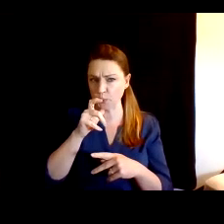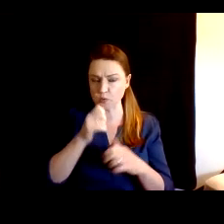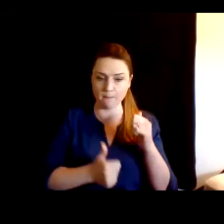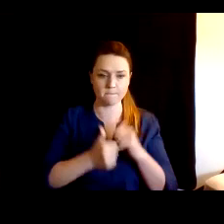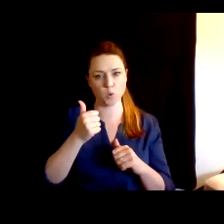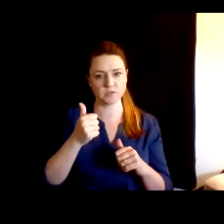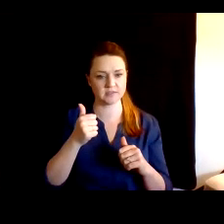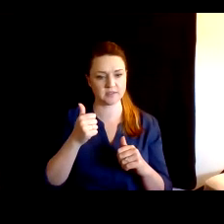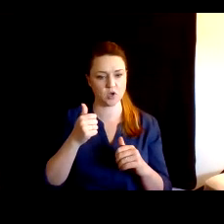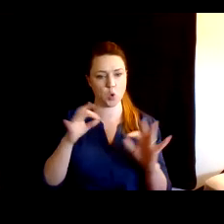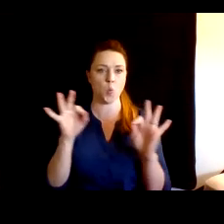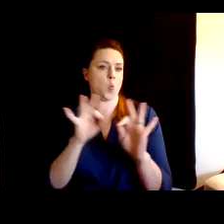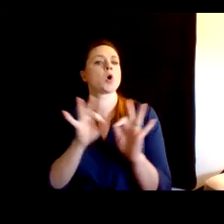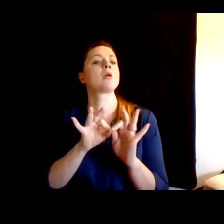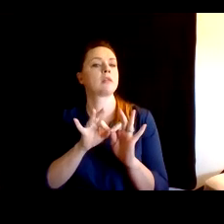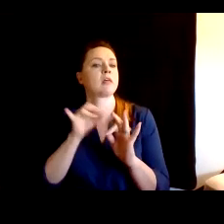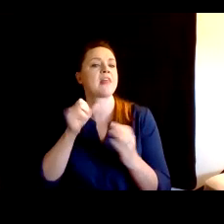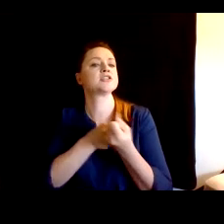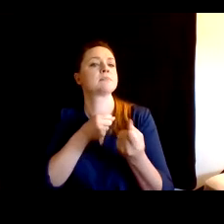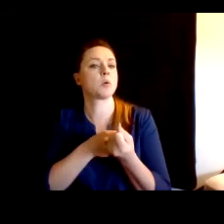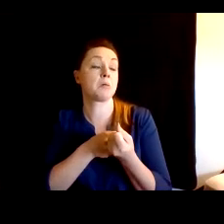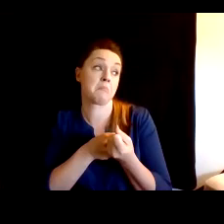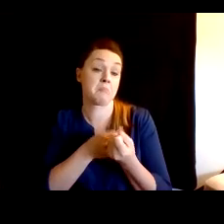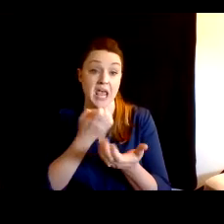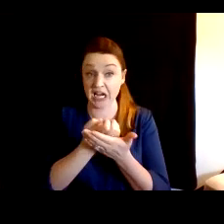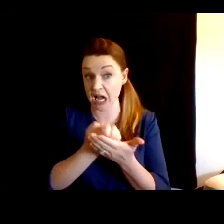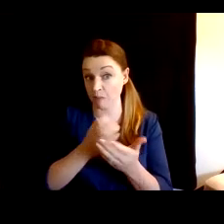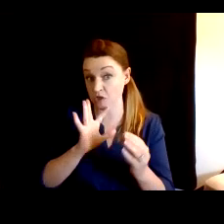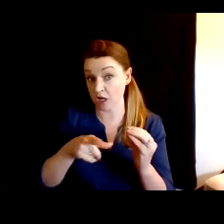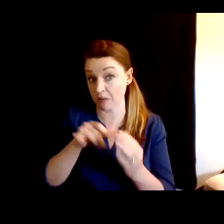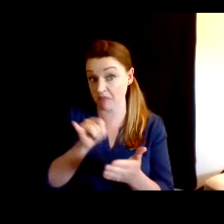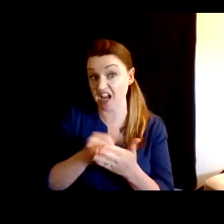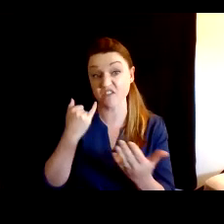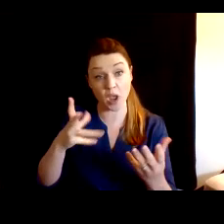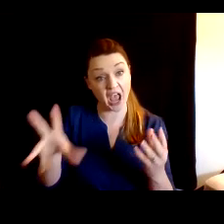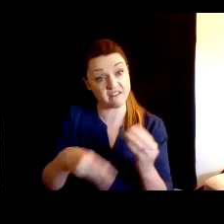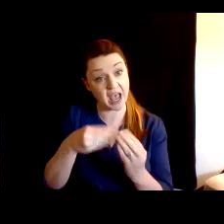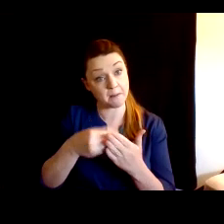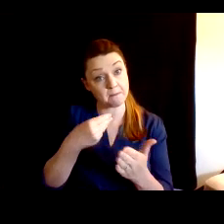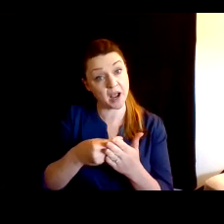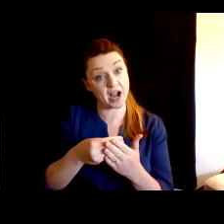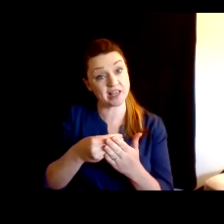of getting those supports quicker. So perhaps economically speaking, if you have additional money, you can just simply buy it and have it shipped in,